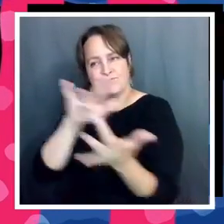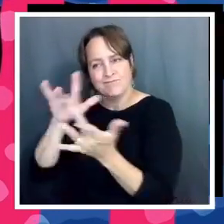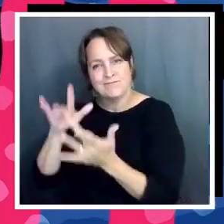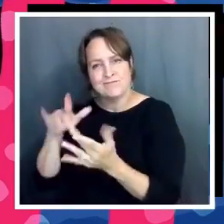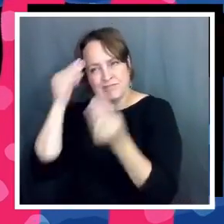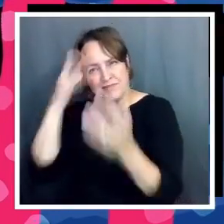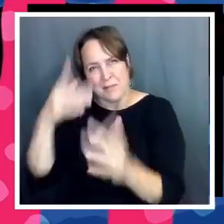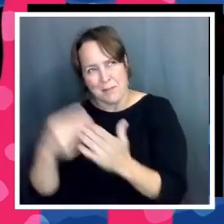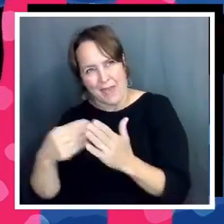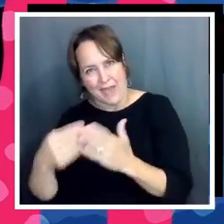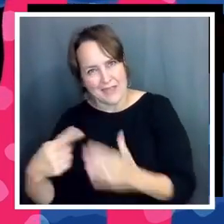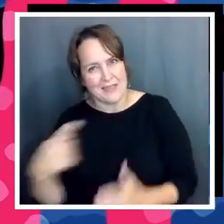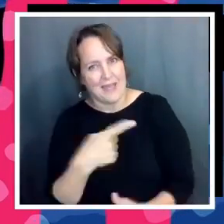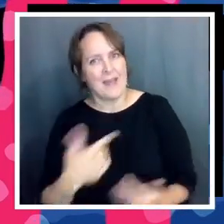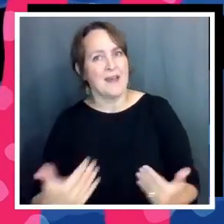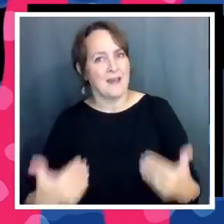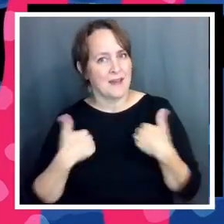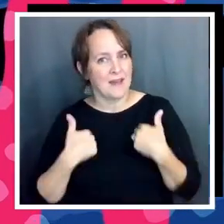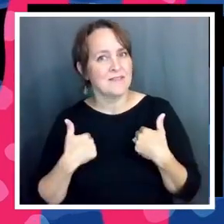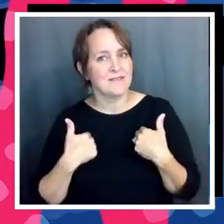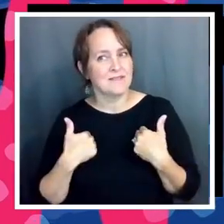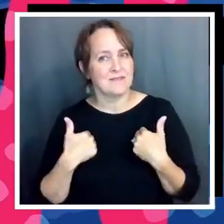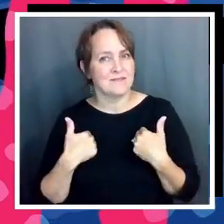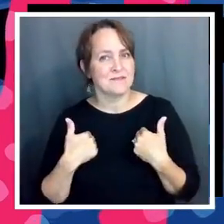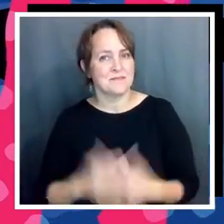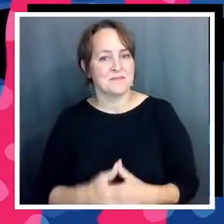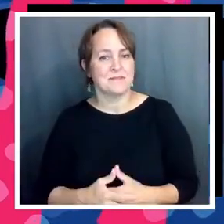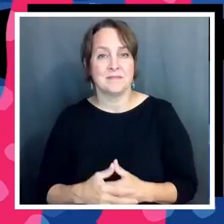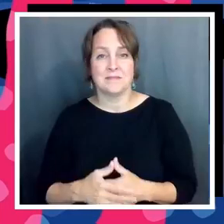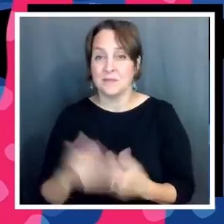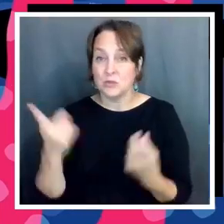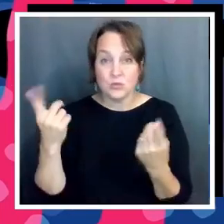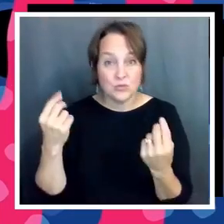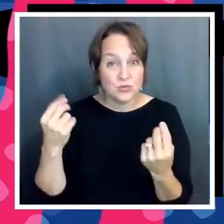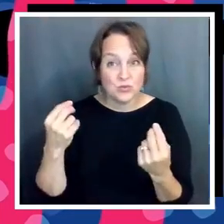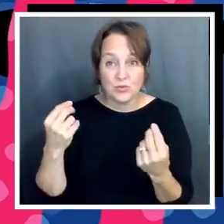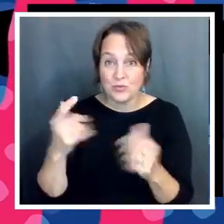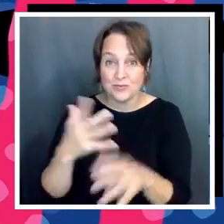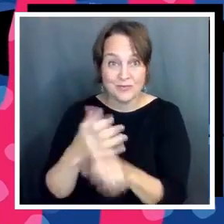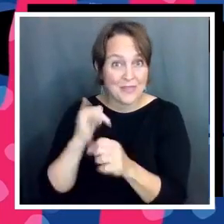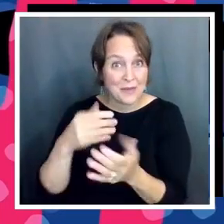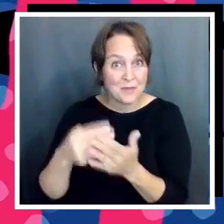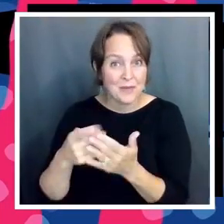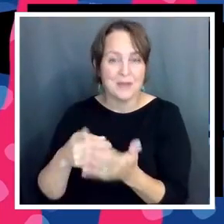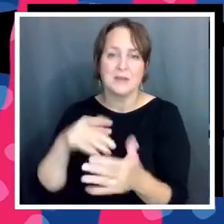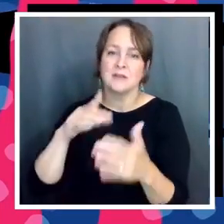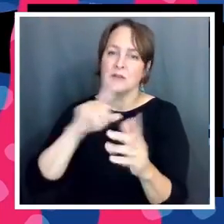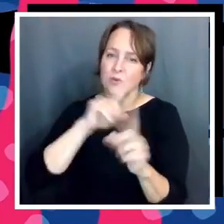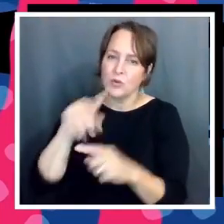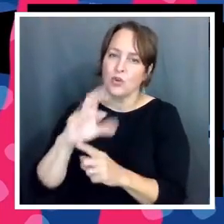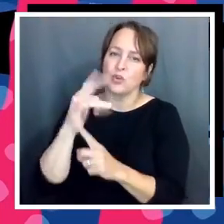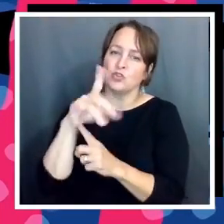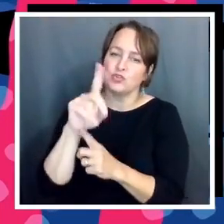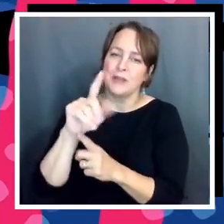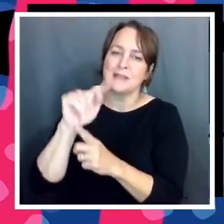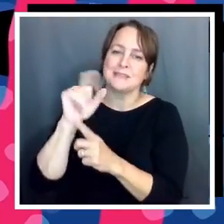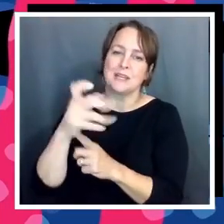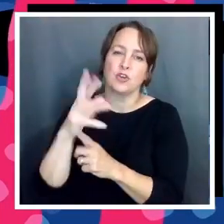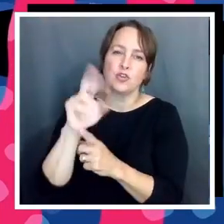REACH OUT TO THE PARENTS YOU KNOW AND TELL THEM THERE IS